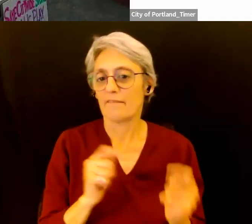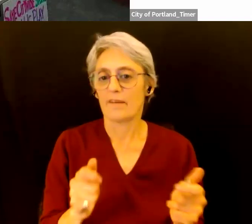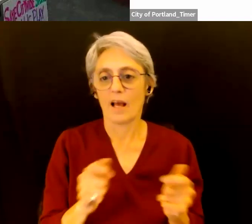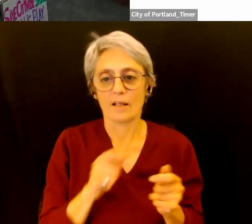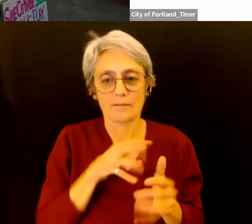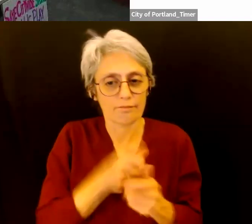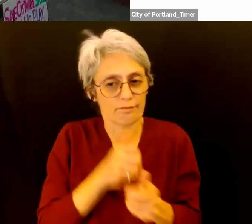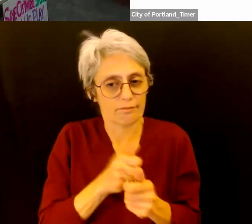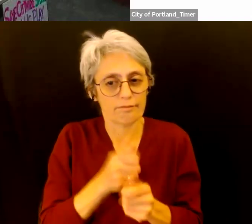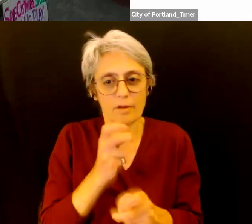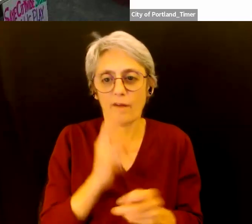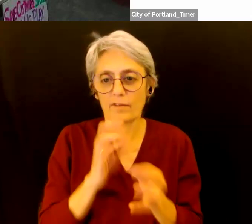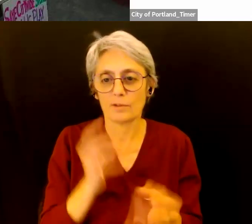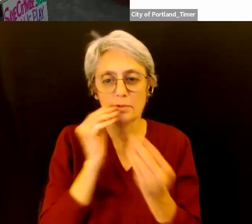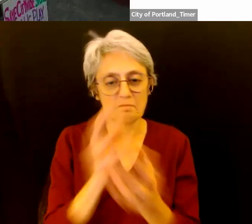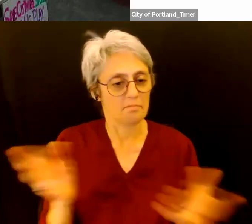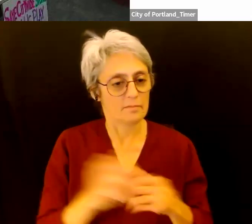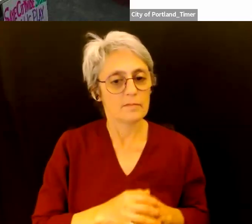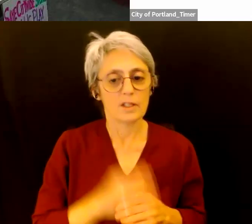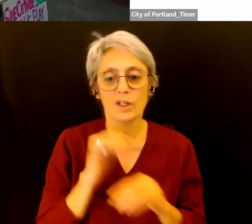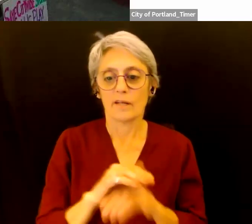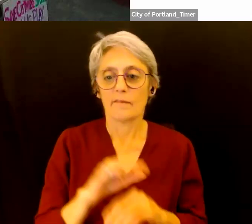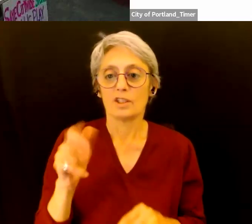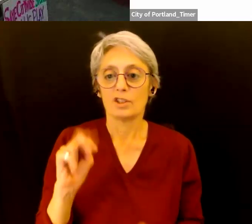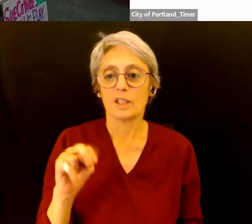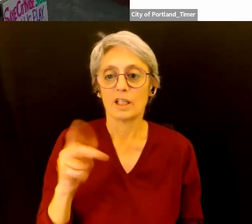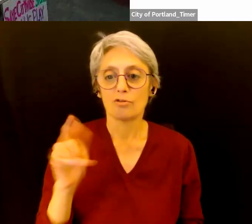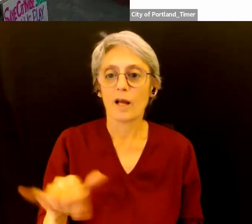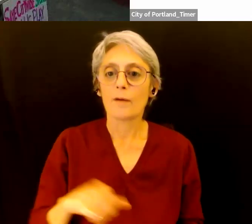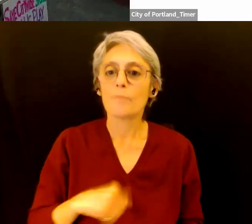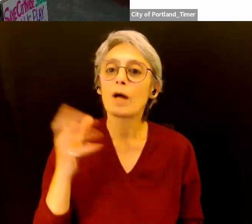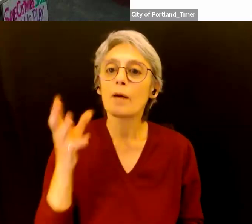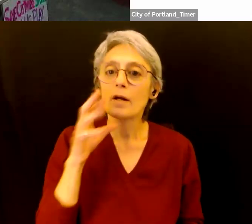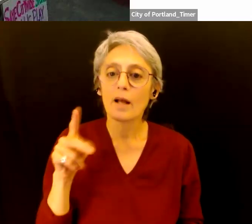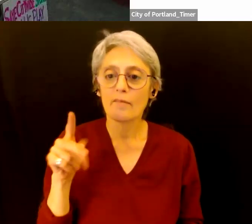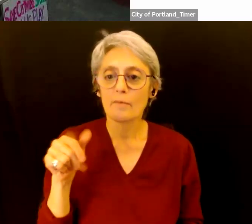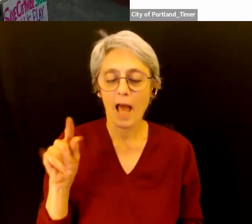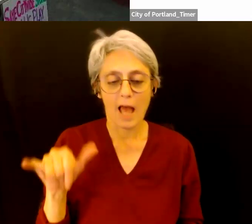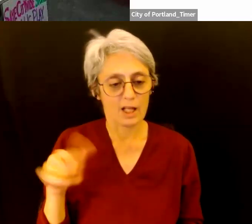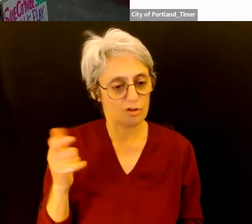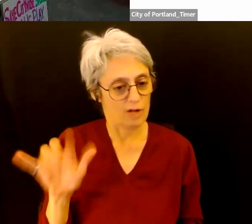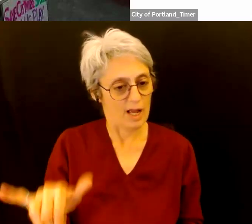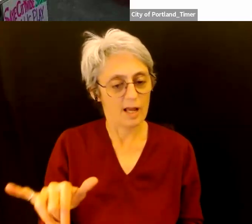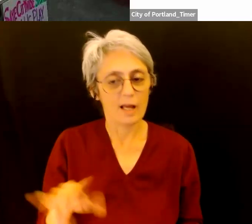Good evening. My name is Jean Gray and I am the proud parent of Hattie Gray and also a district and resident four.